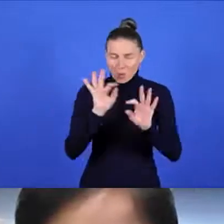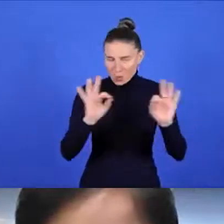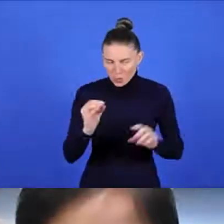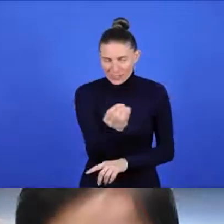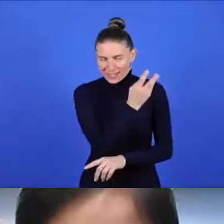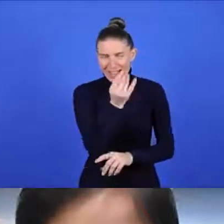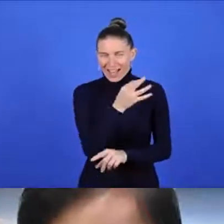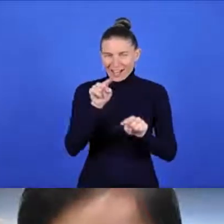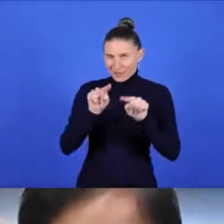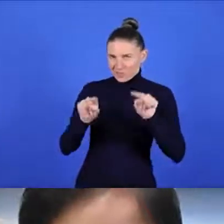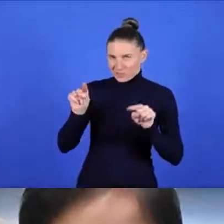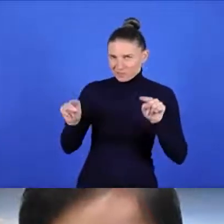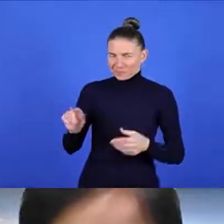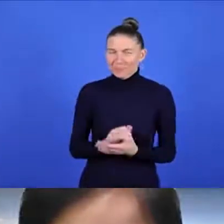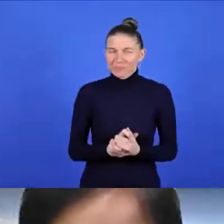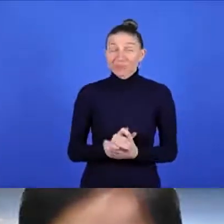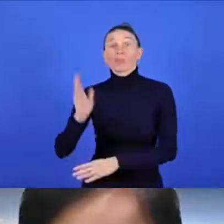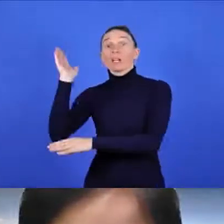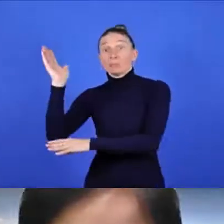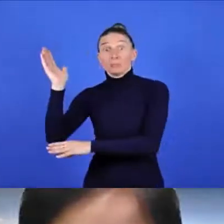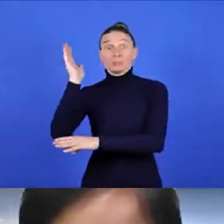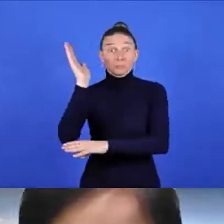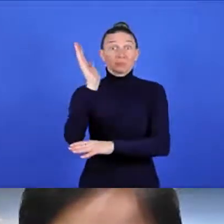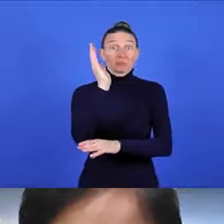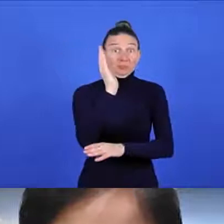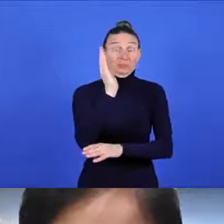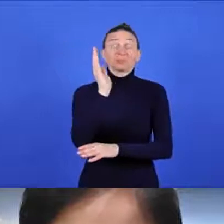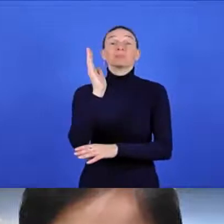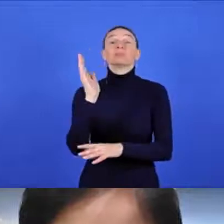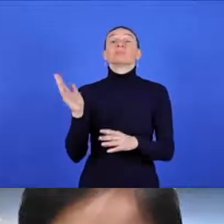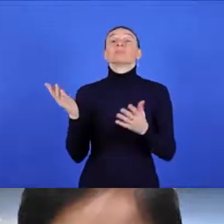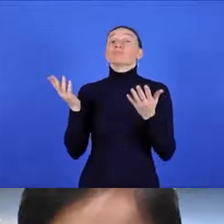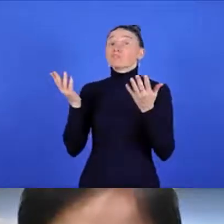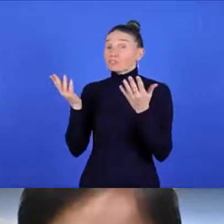several slides,